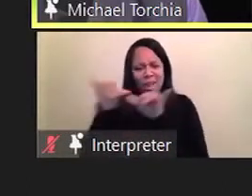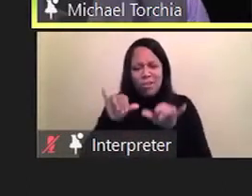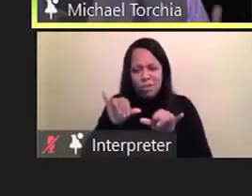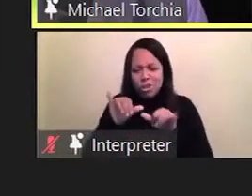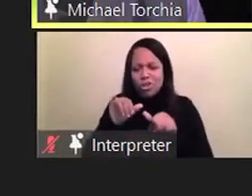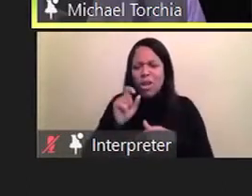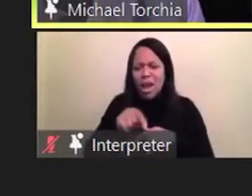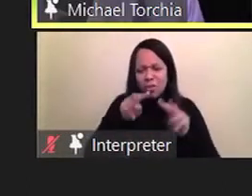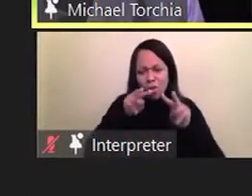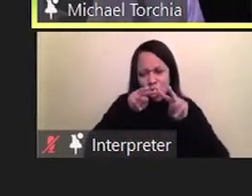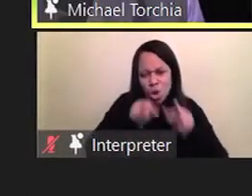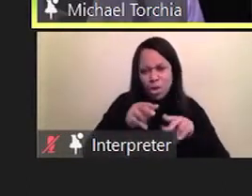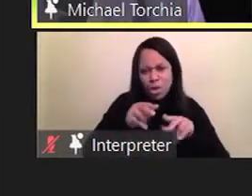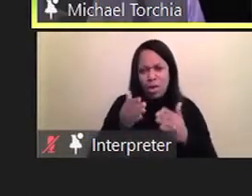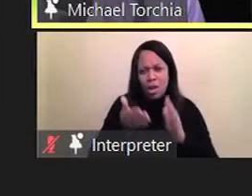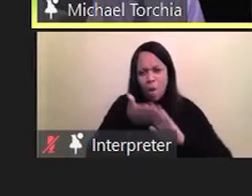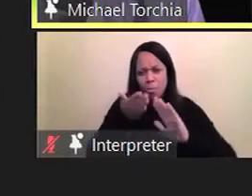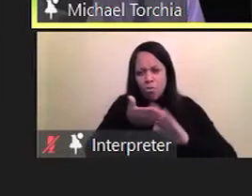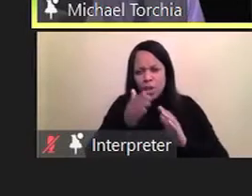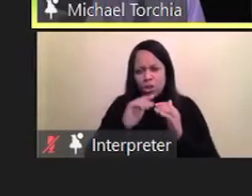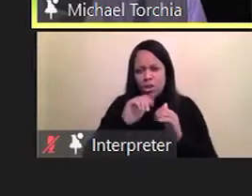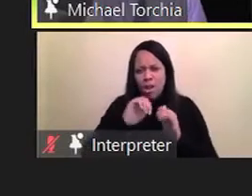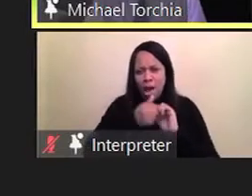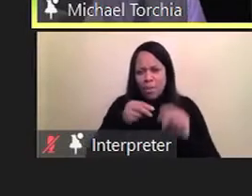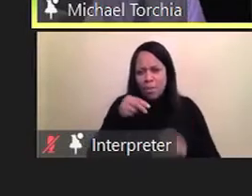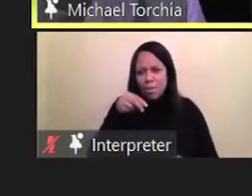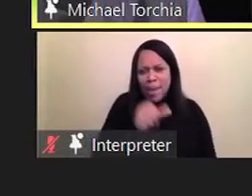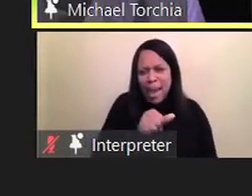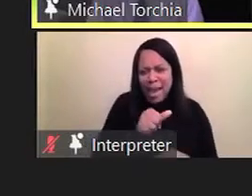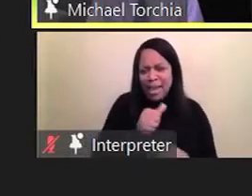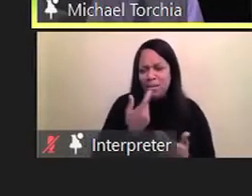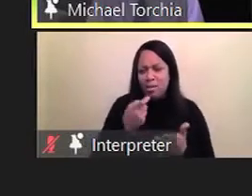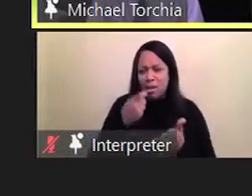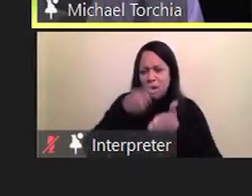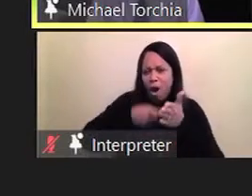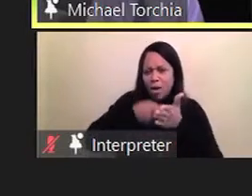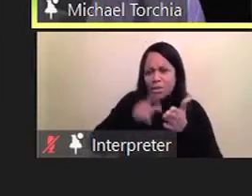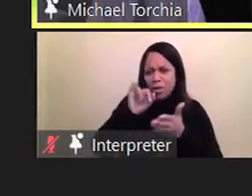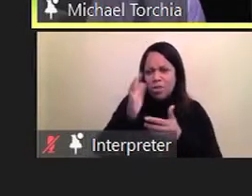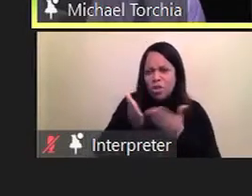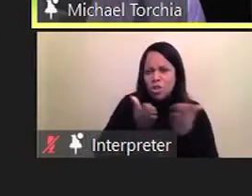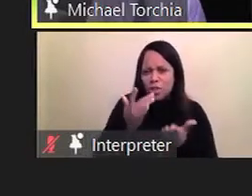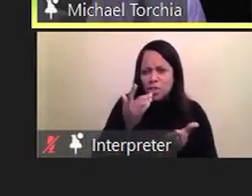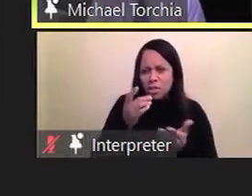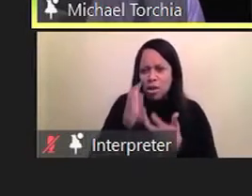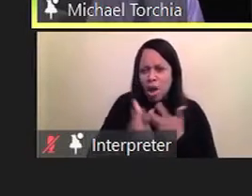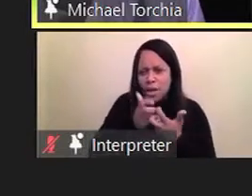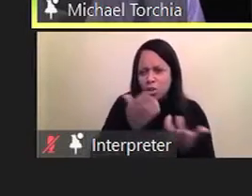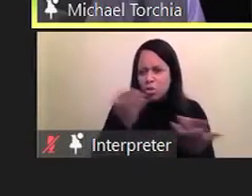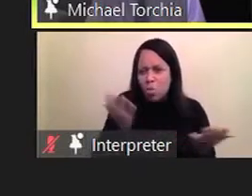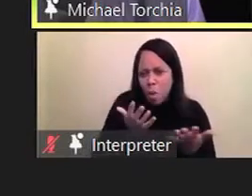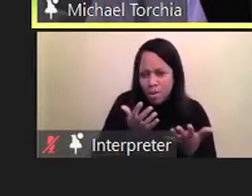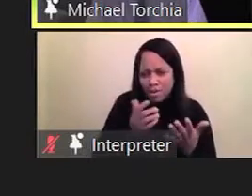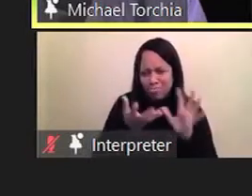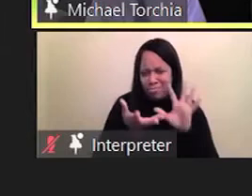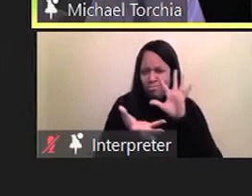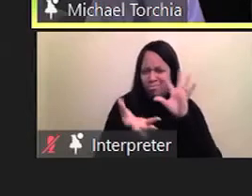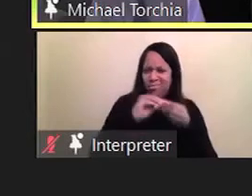How are people paid? What's the nature? What's the cost of the accommodation? Is it a direct threat?